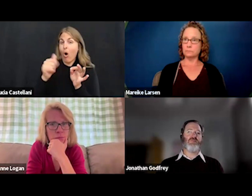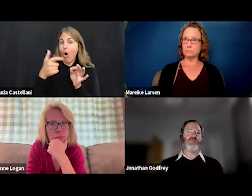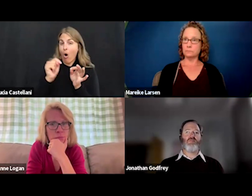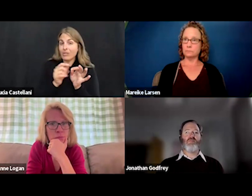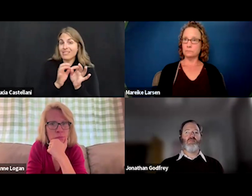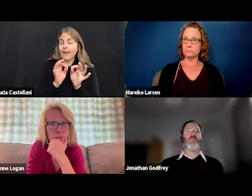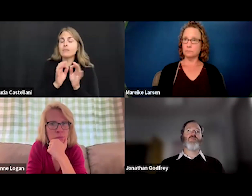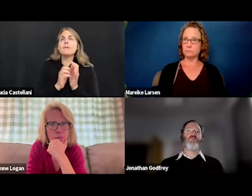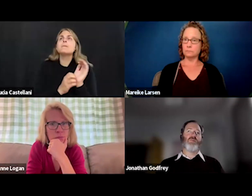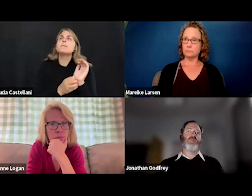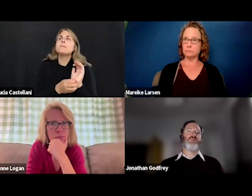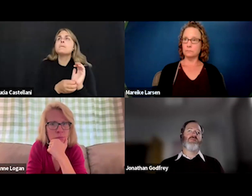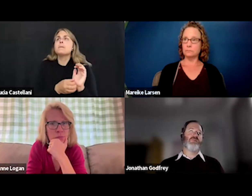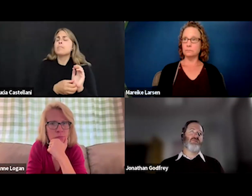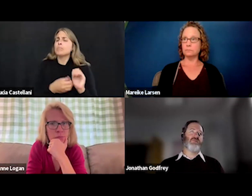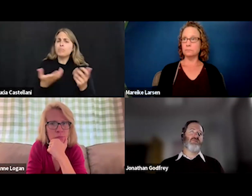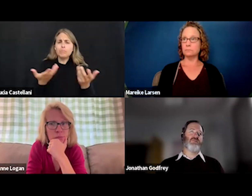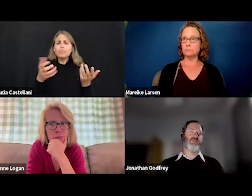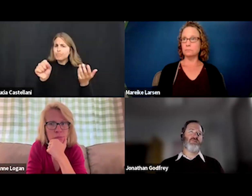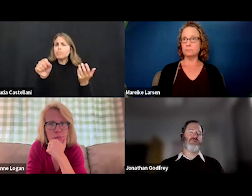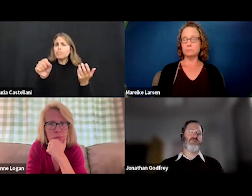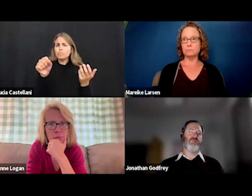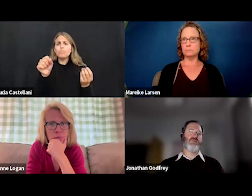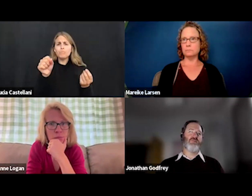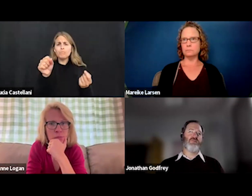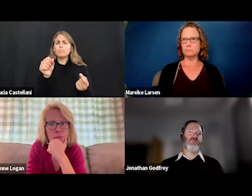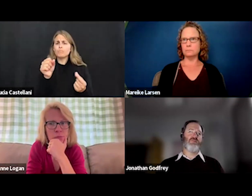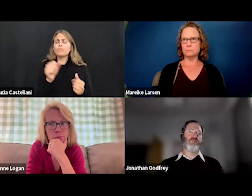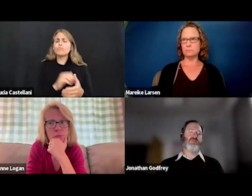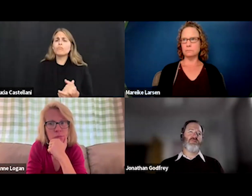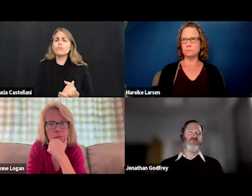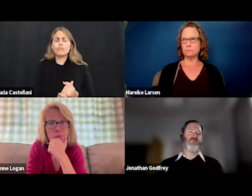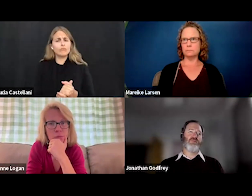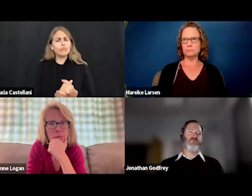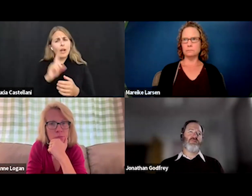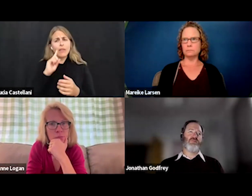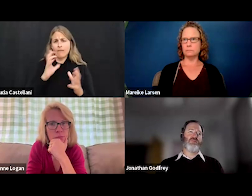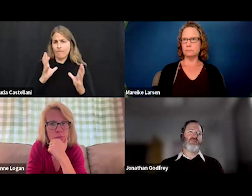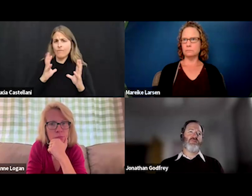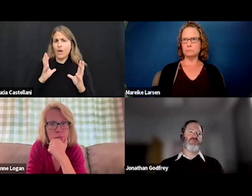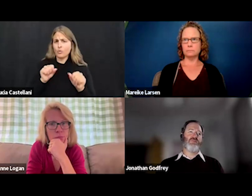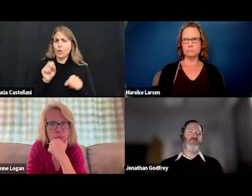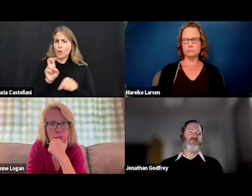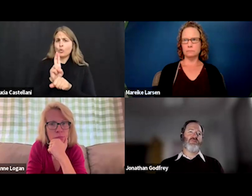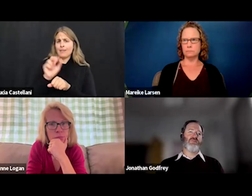I mean, yes, it's absolutely fine to use AI to write alternative text.